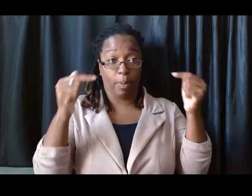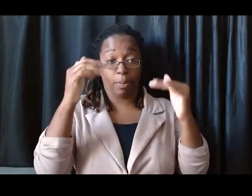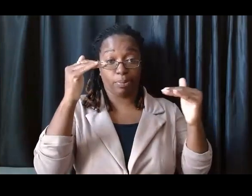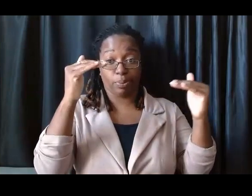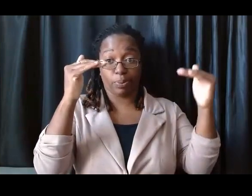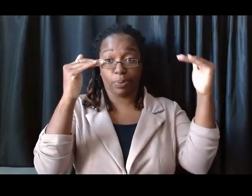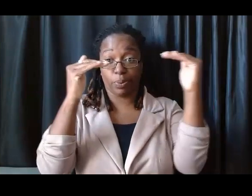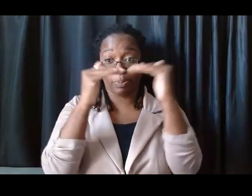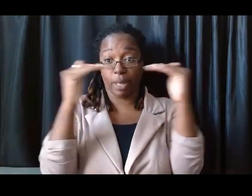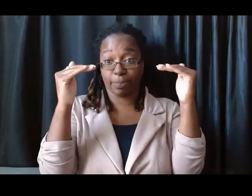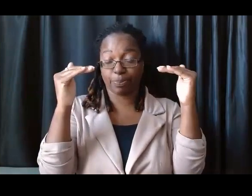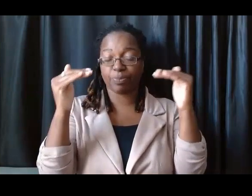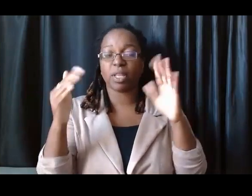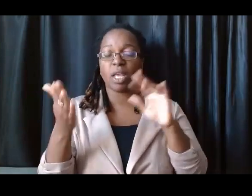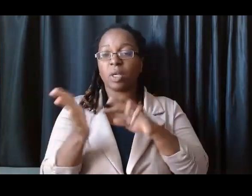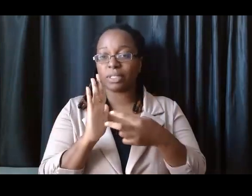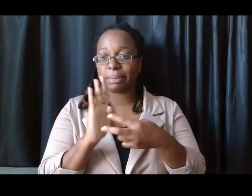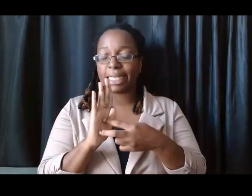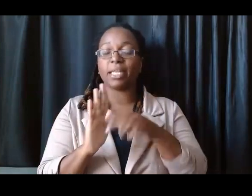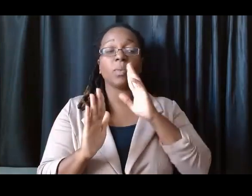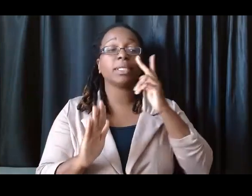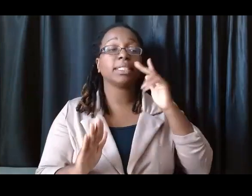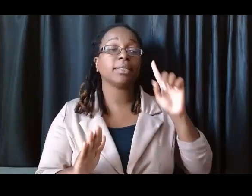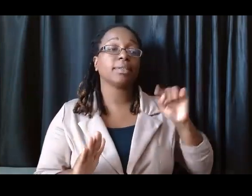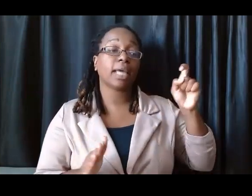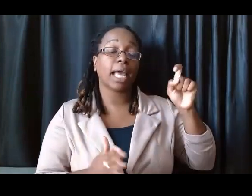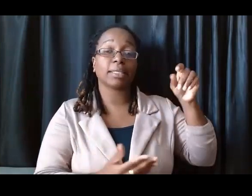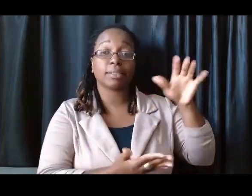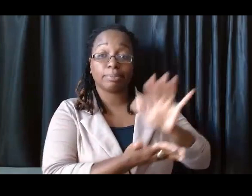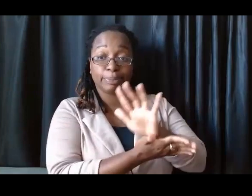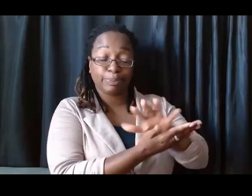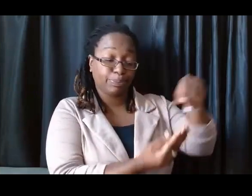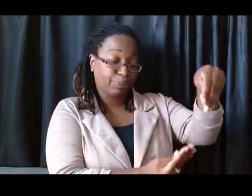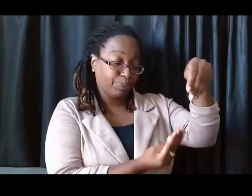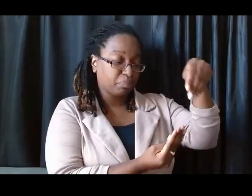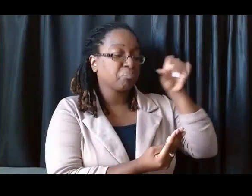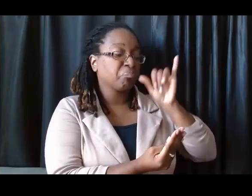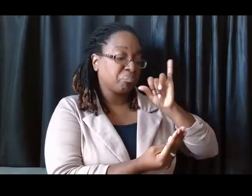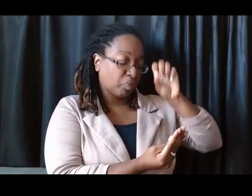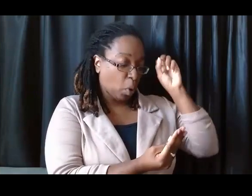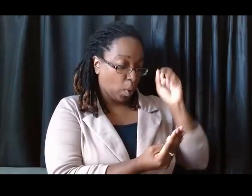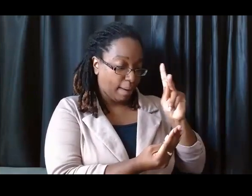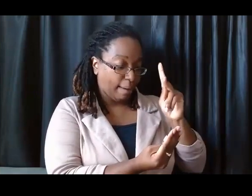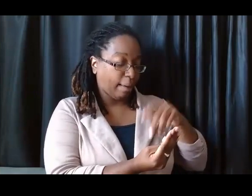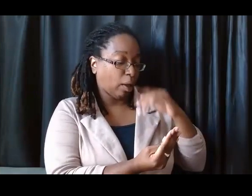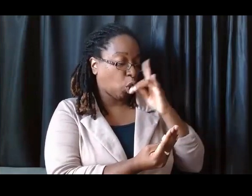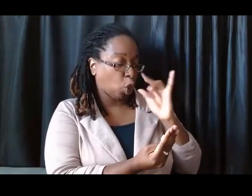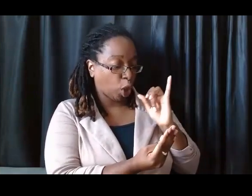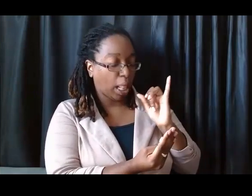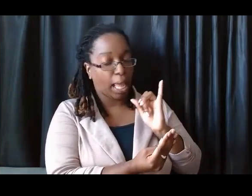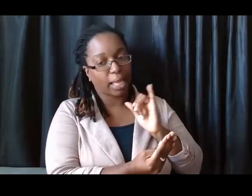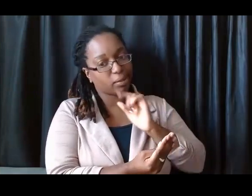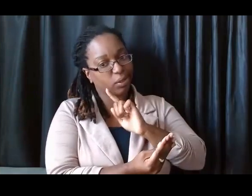is they'll look at the tax return and say oh okay, Chen. It looks like you really ended up with